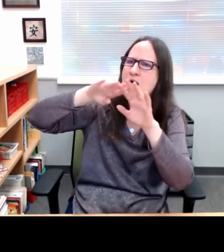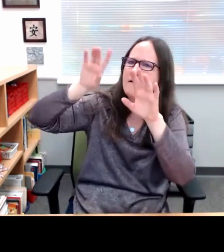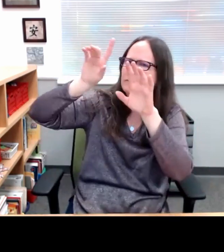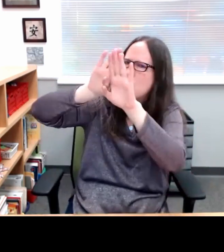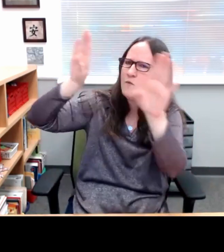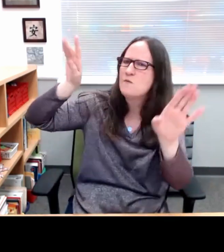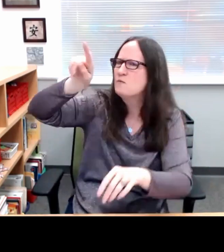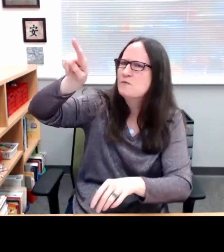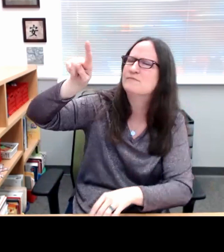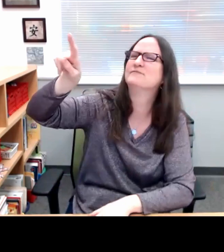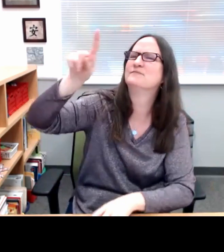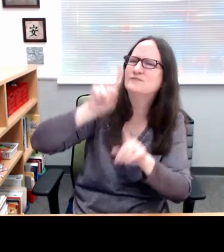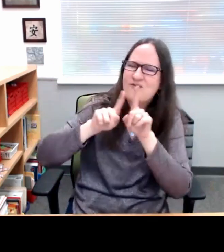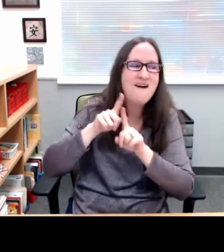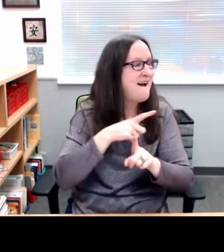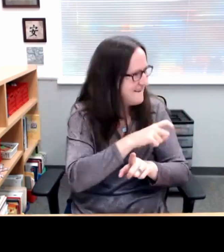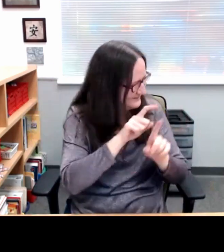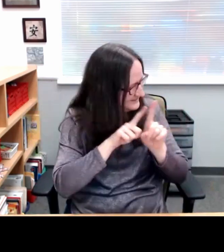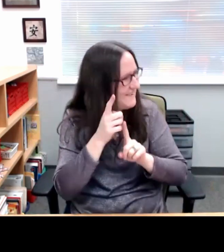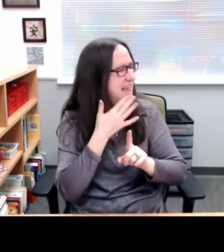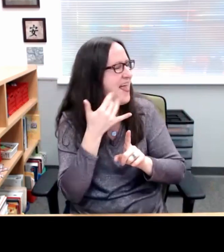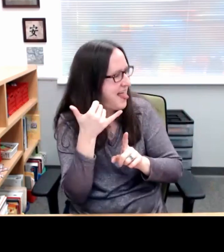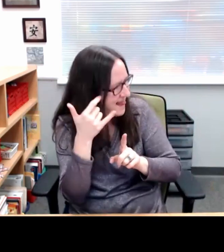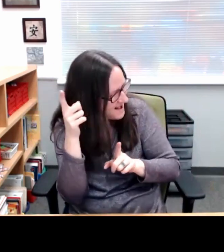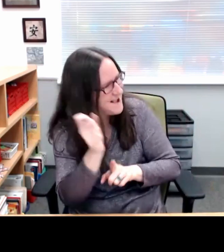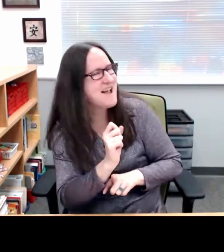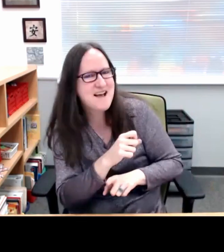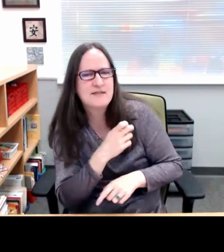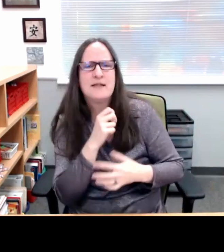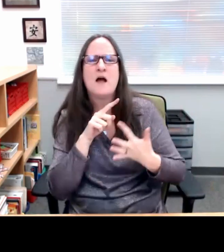Name five different things you can see. Look at, Oh, you can see a star. Yeah.